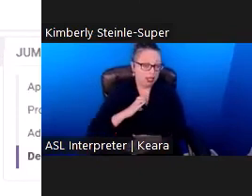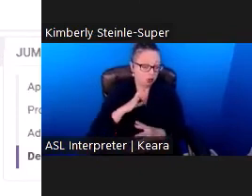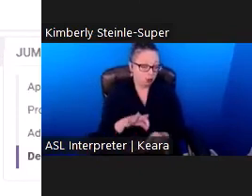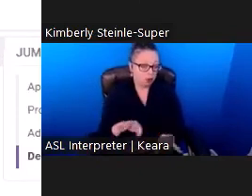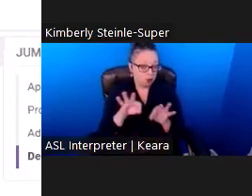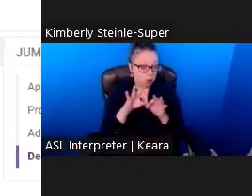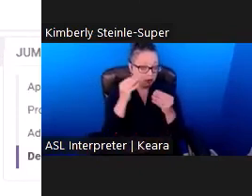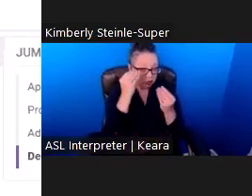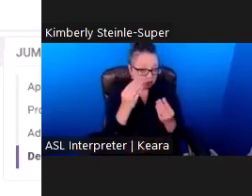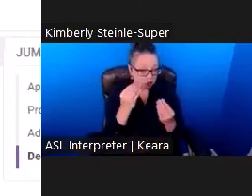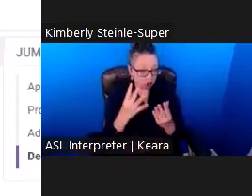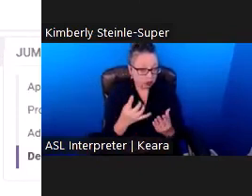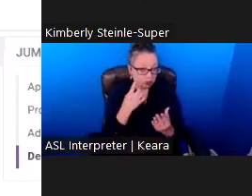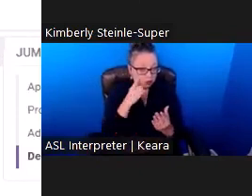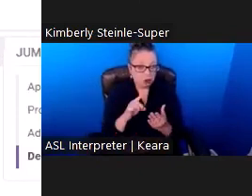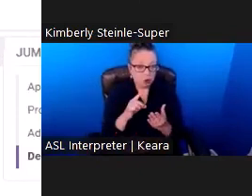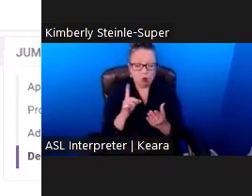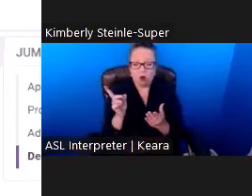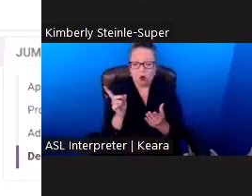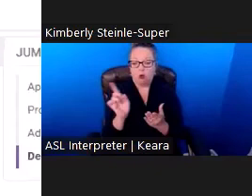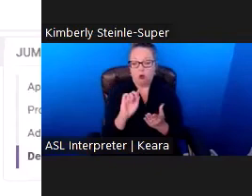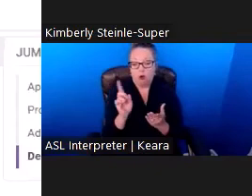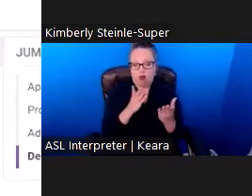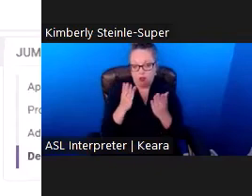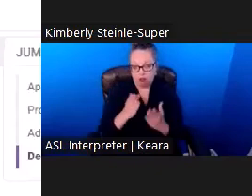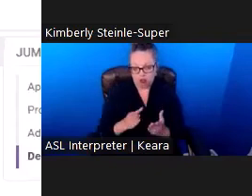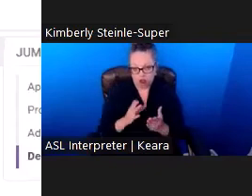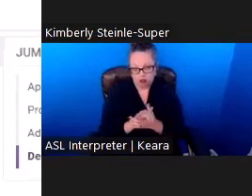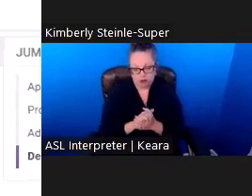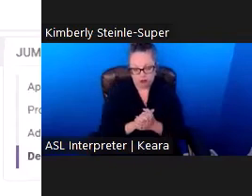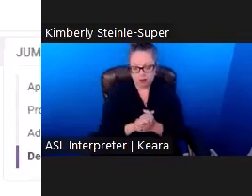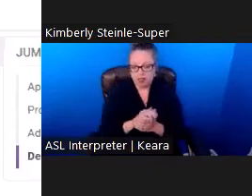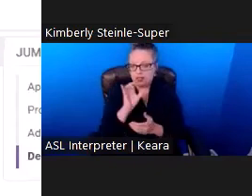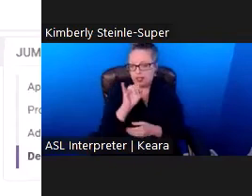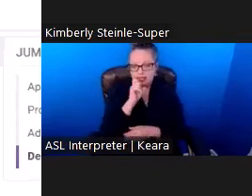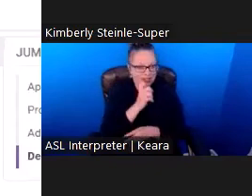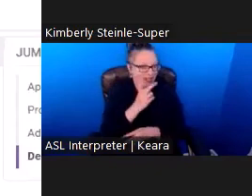is used for analytical purposes only and will not be seen by the panelists or otherwise